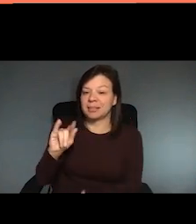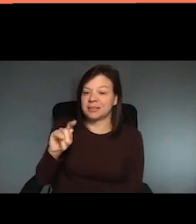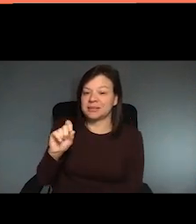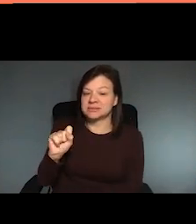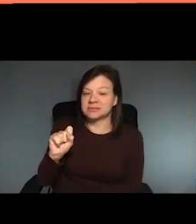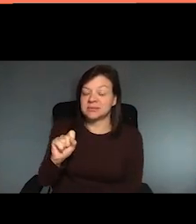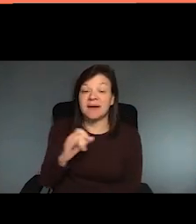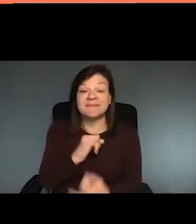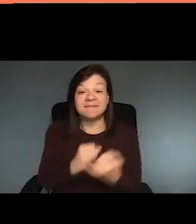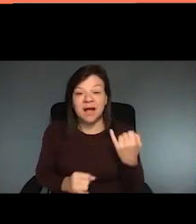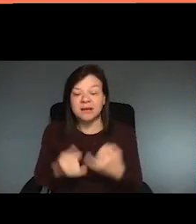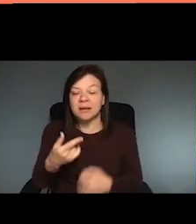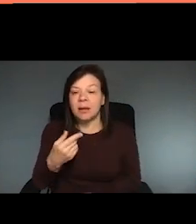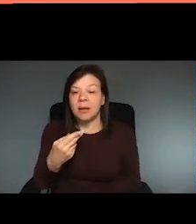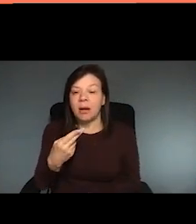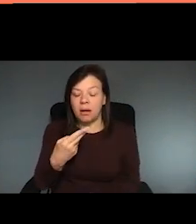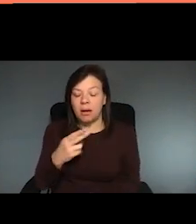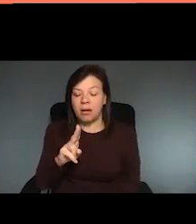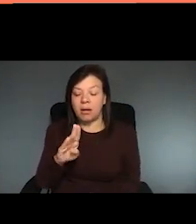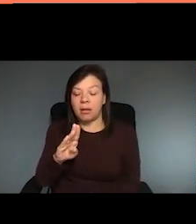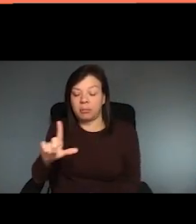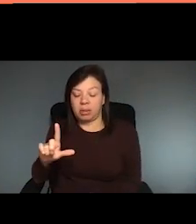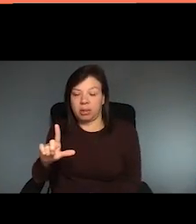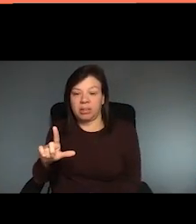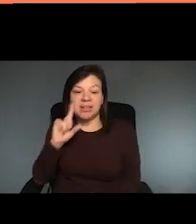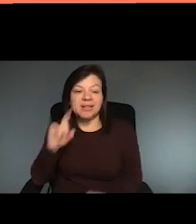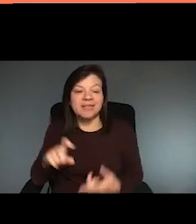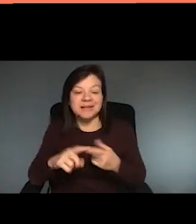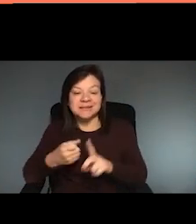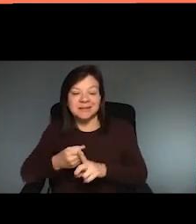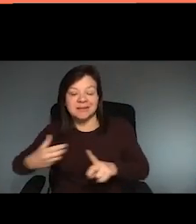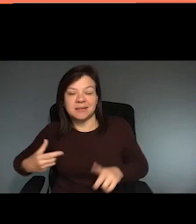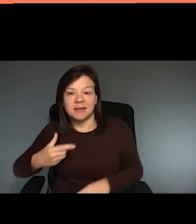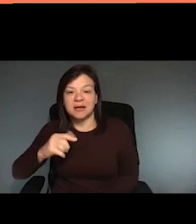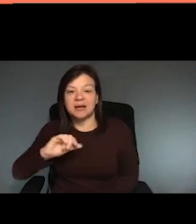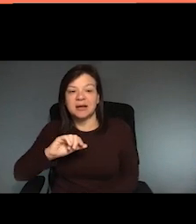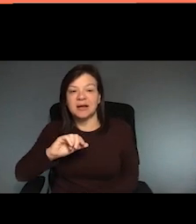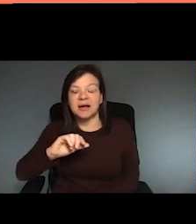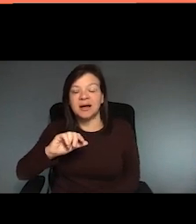LASTLY HubL WHICH IS HubSpot EXTENSION OF JINJAVA A